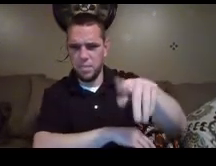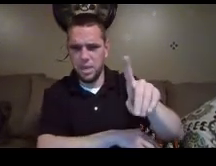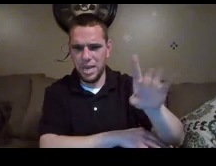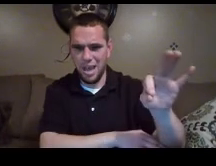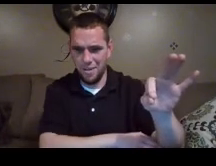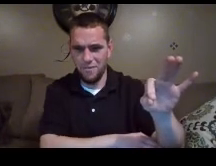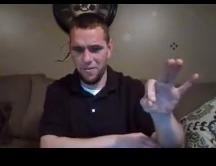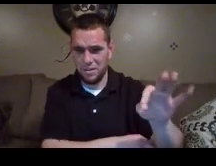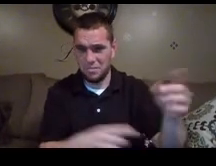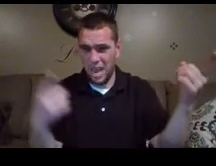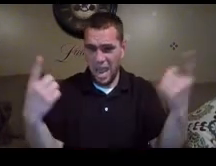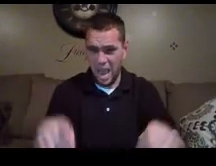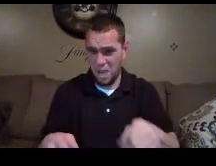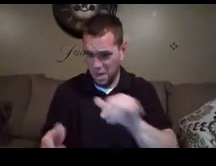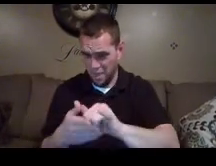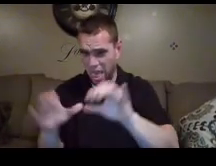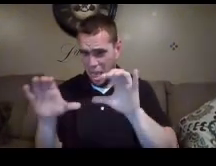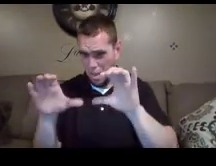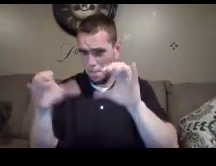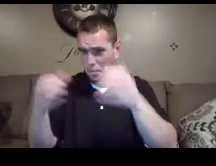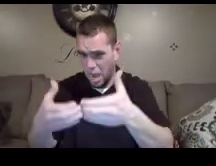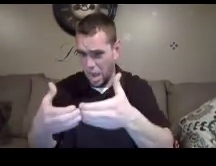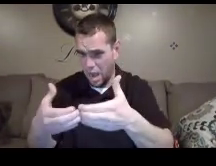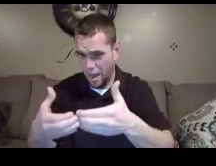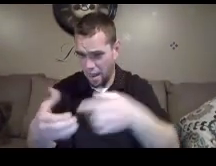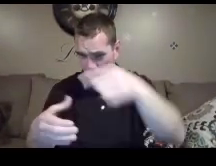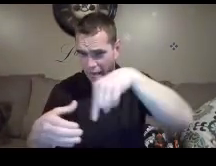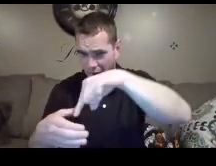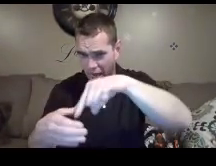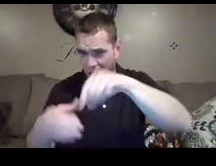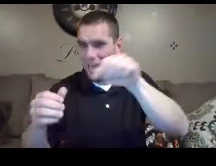in that group to be decorative, and then the alt text would be on the group itself.